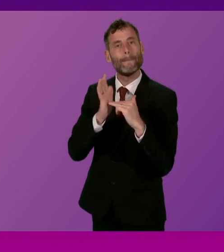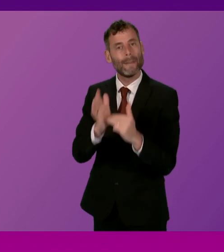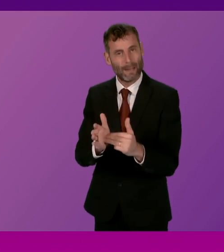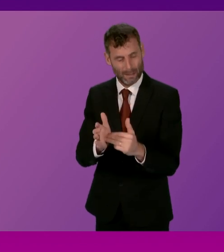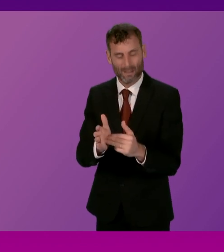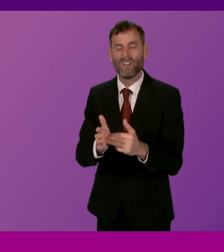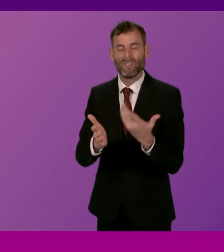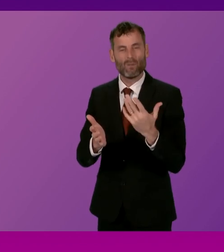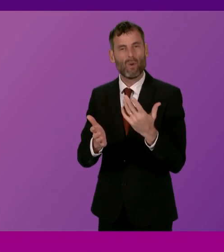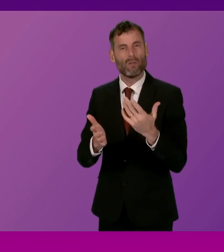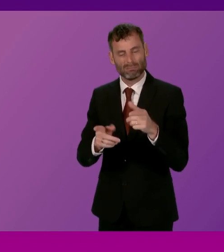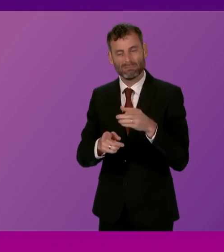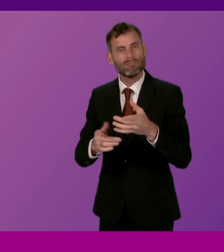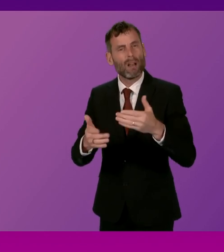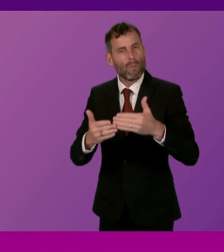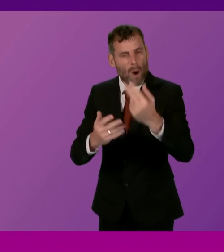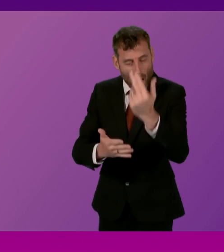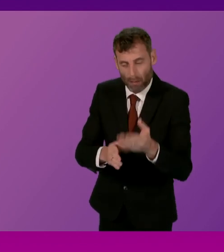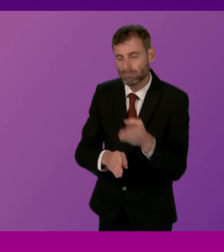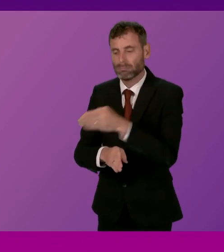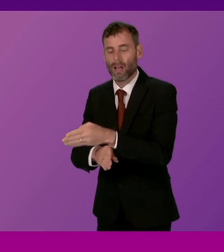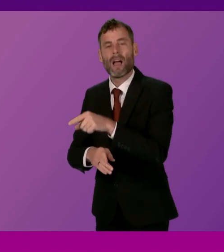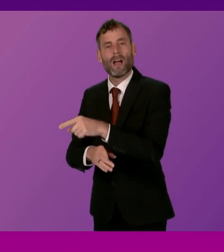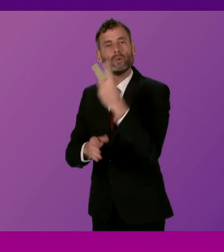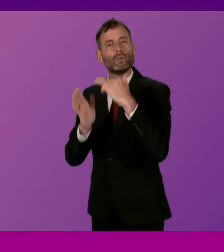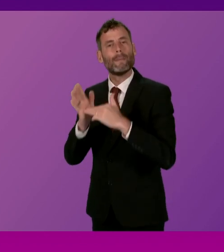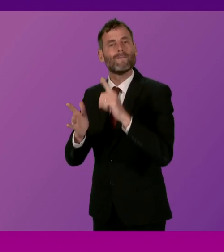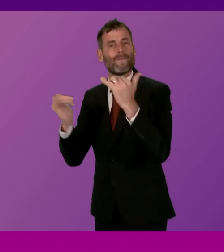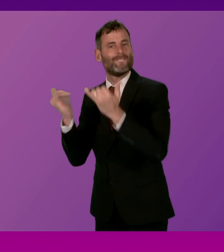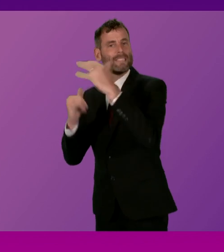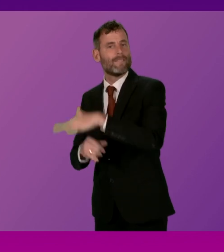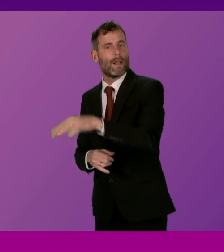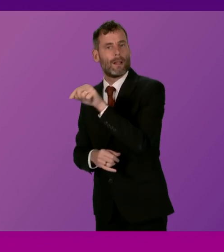million for festivals.